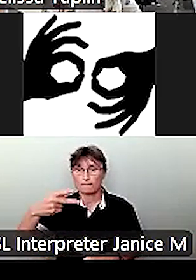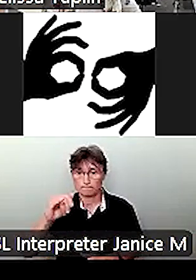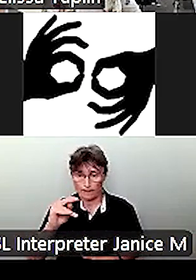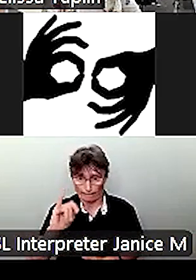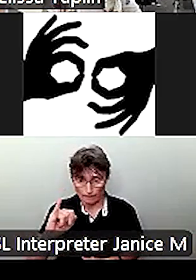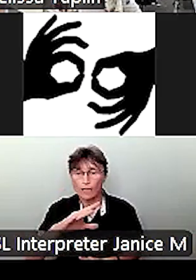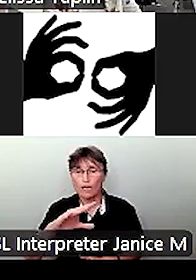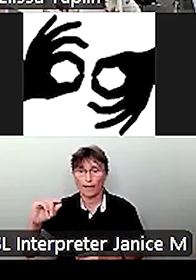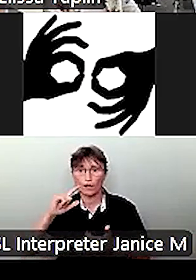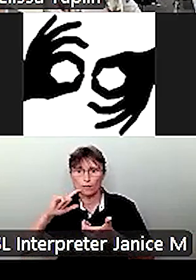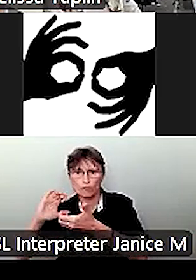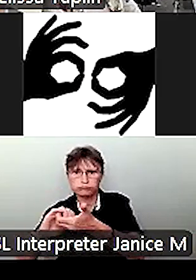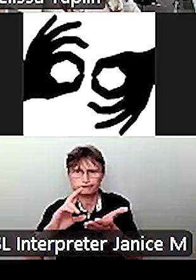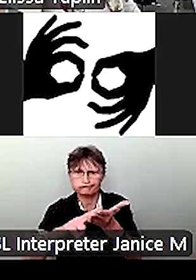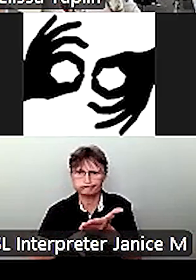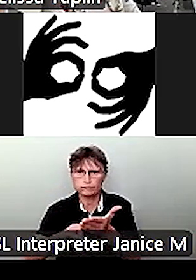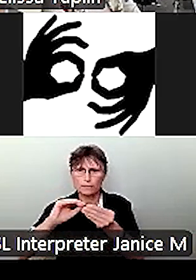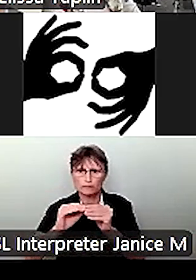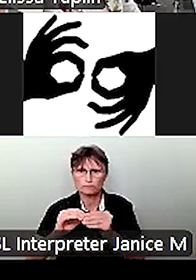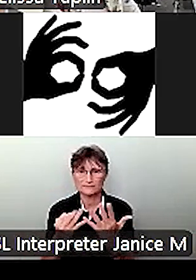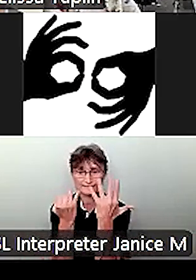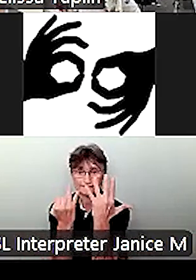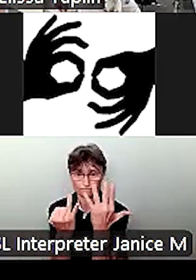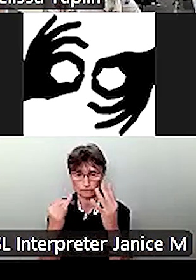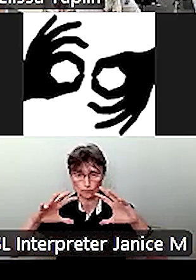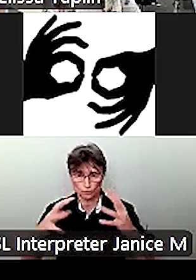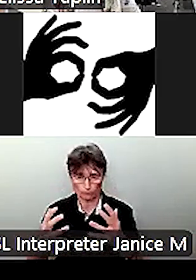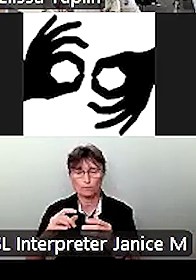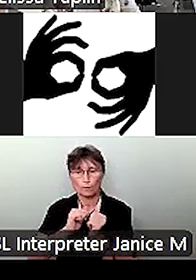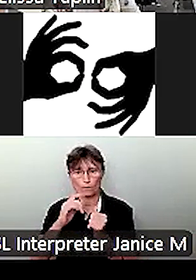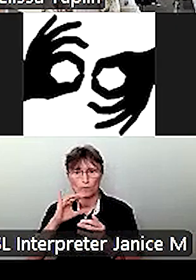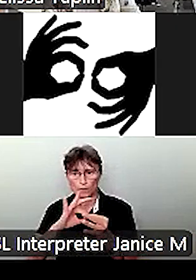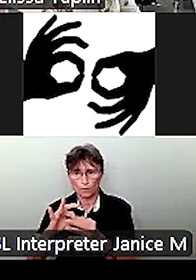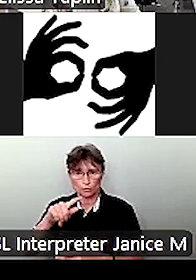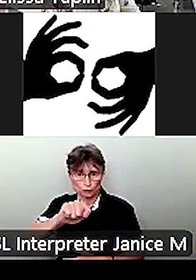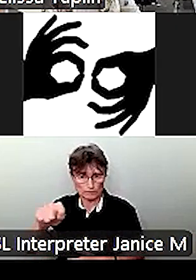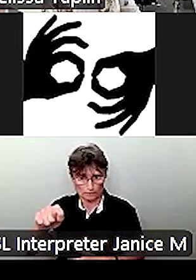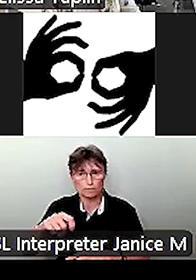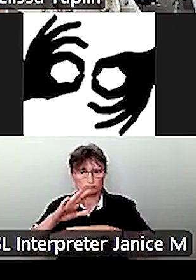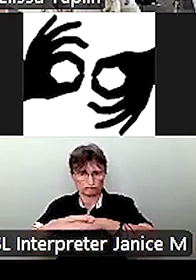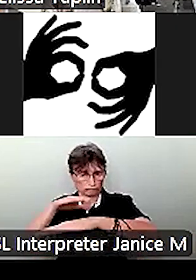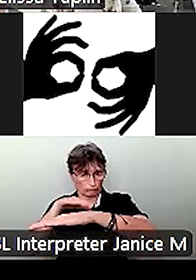the Tsuut’ina Nation and the Îyârhe Nakoda Bearspaw, Chiniki and Goodstoney First Nations.